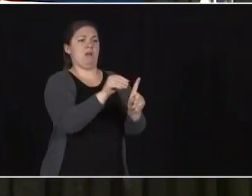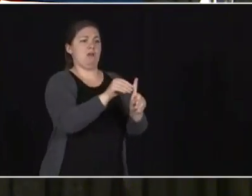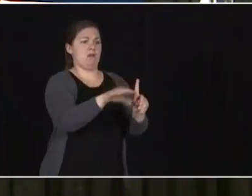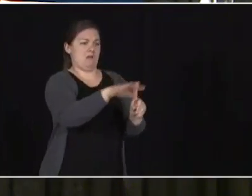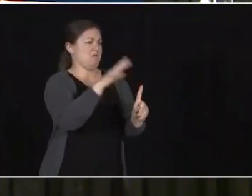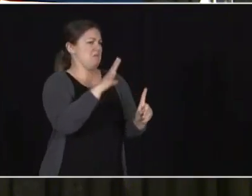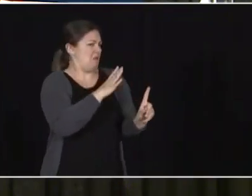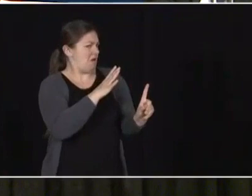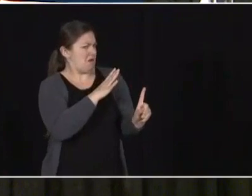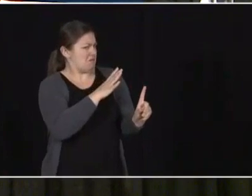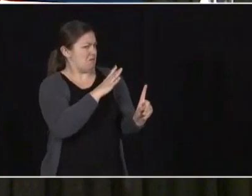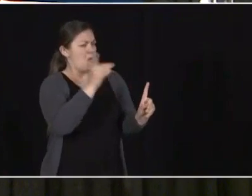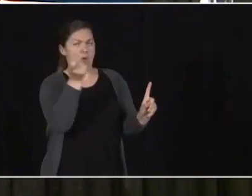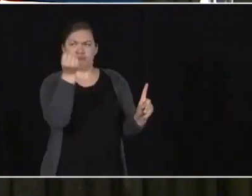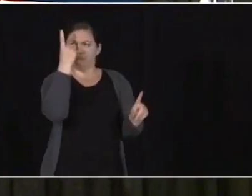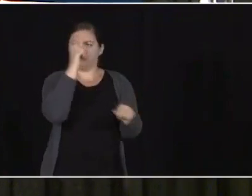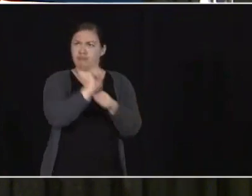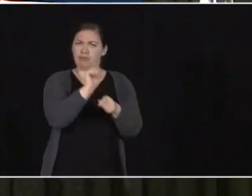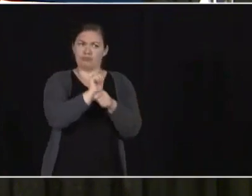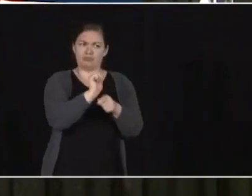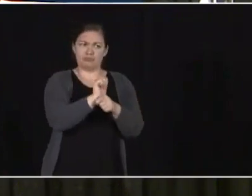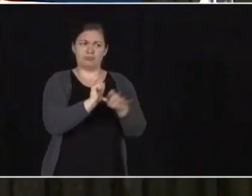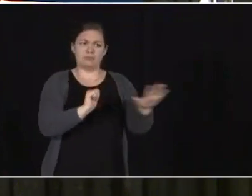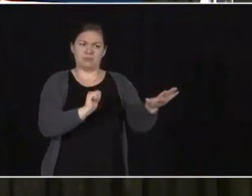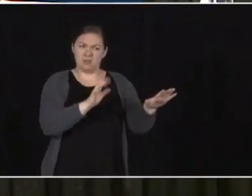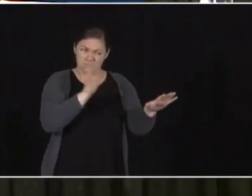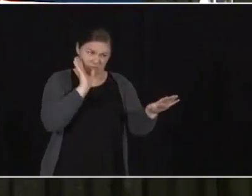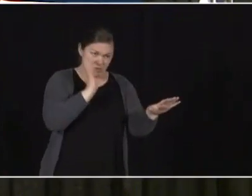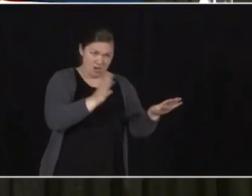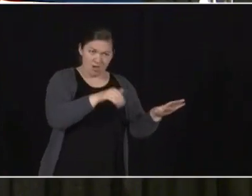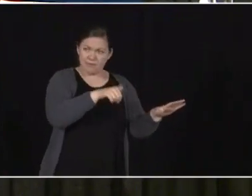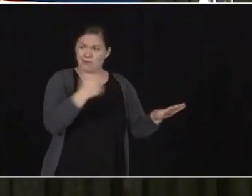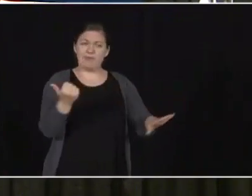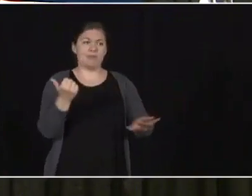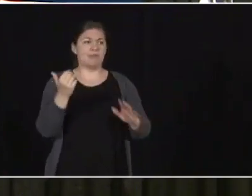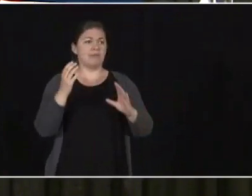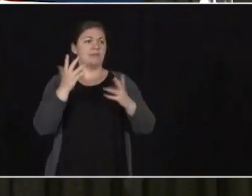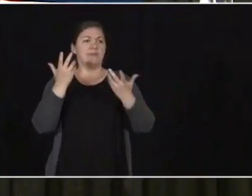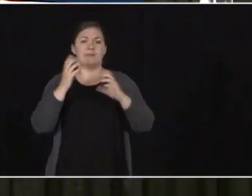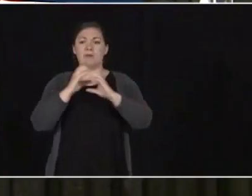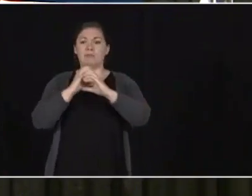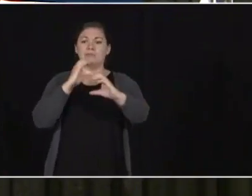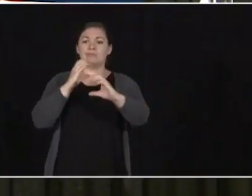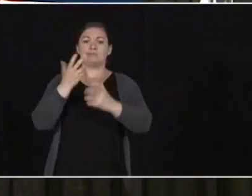beyond targeting specific workplaces. We we see any sort of mobile true community-based testing